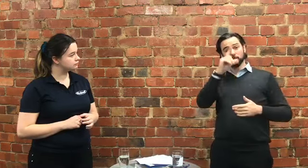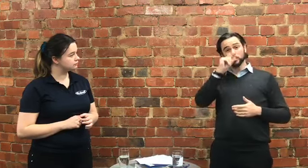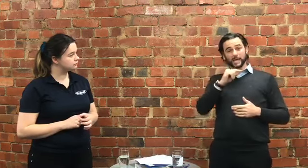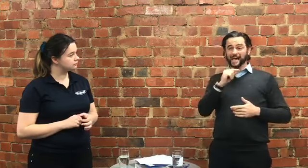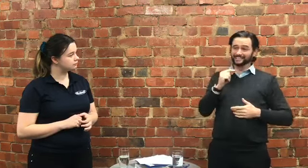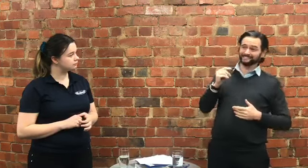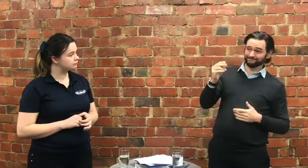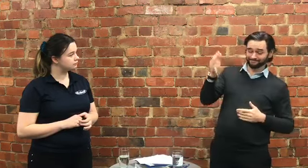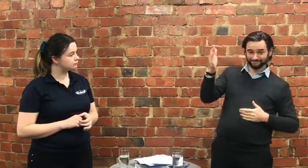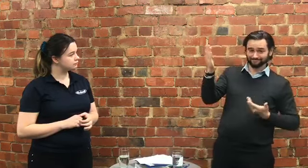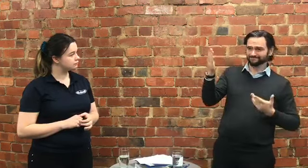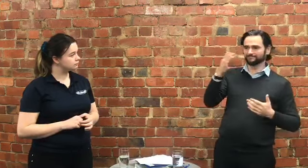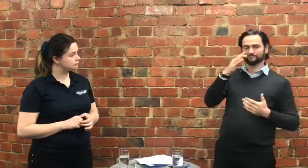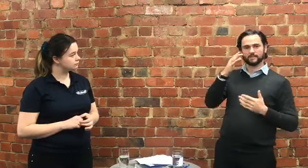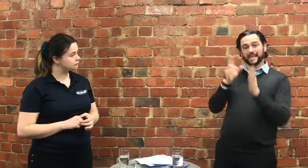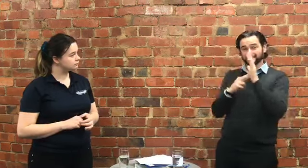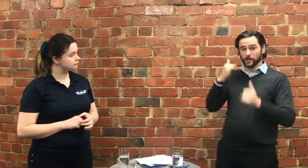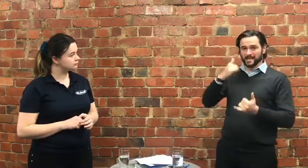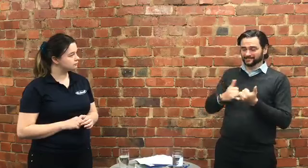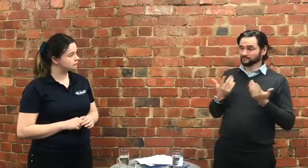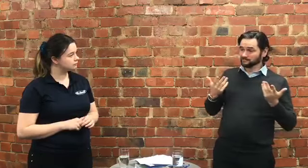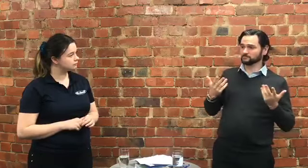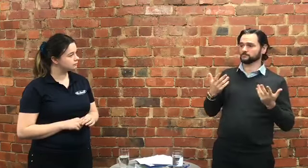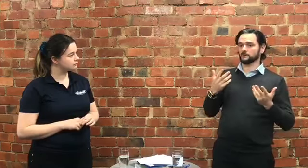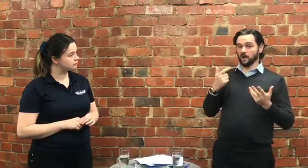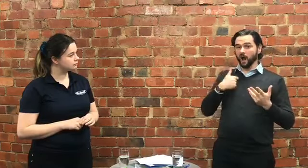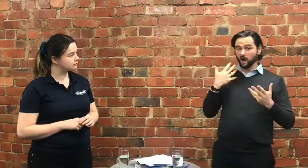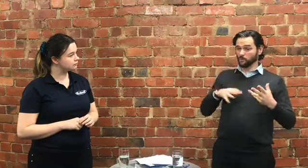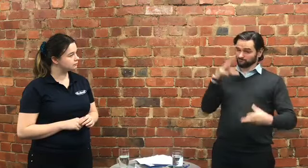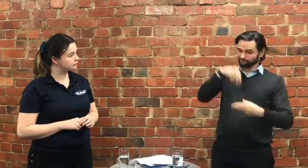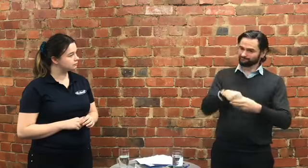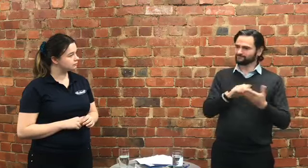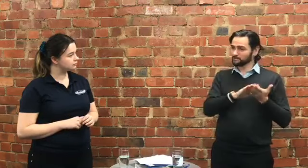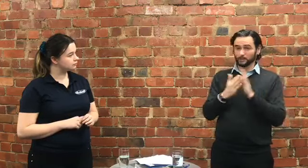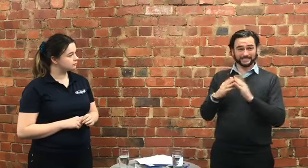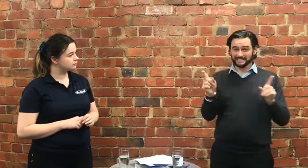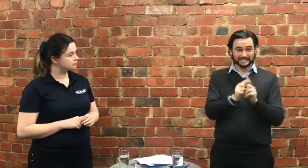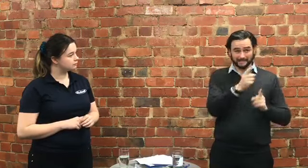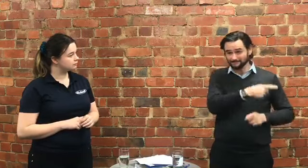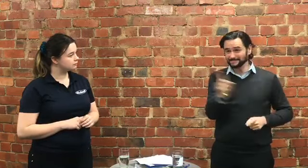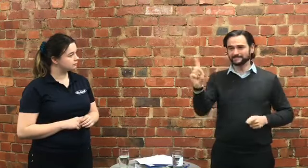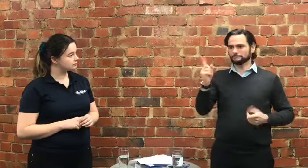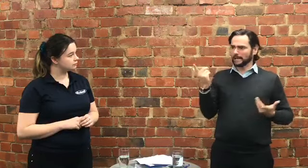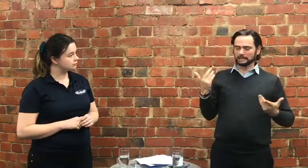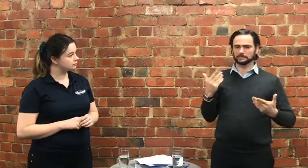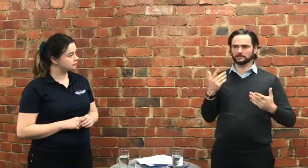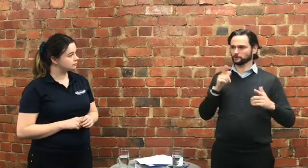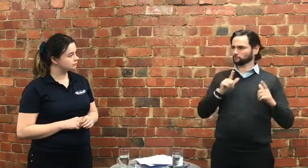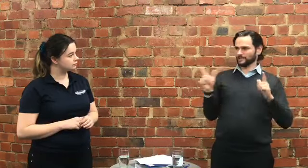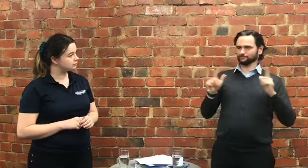You're facing barriers? You can ask the NDIS that you want to be involved